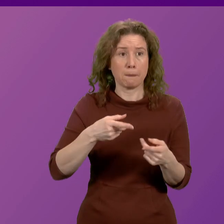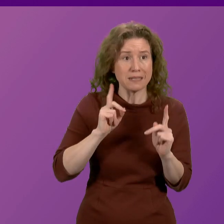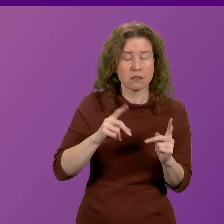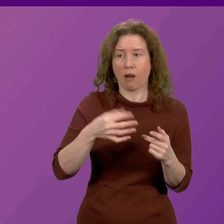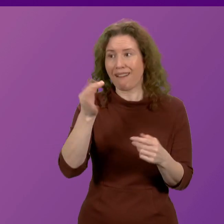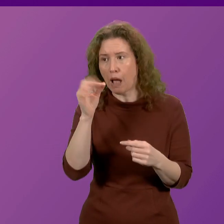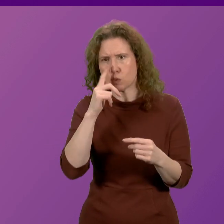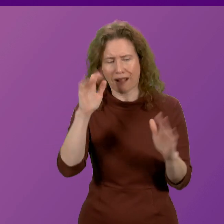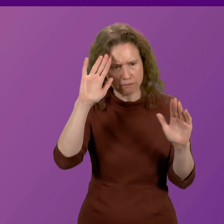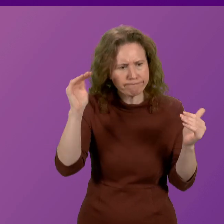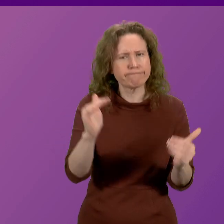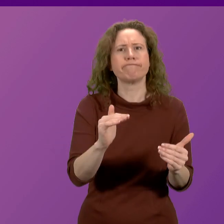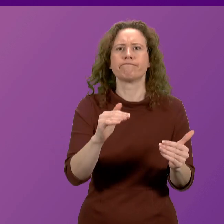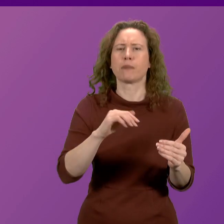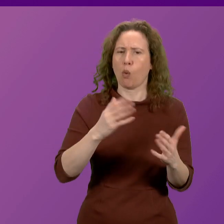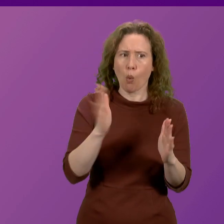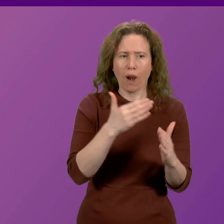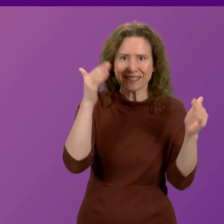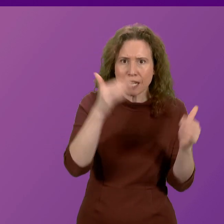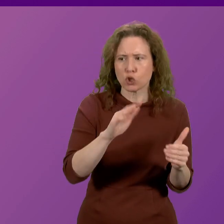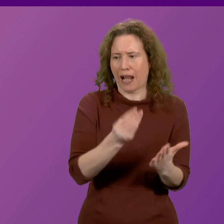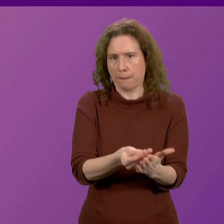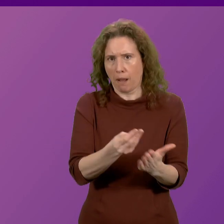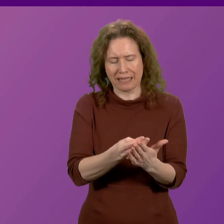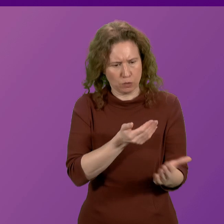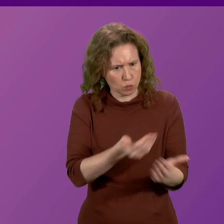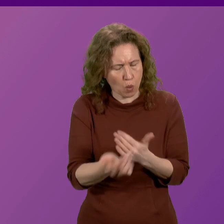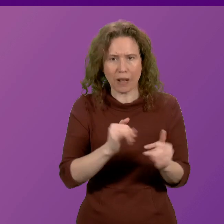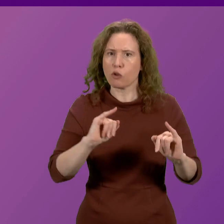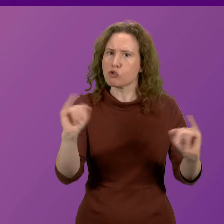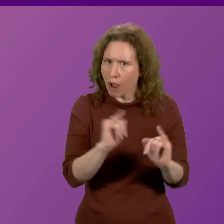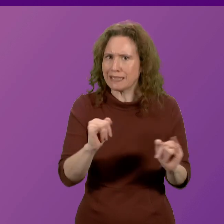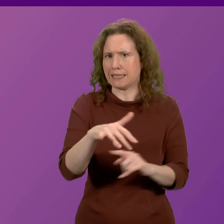focus all their attention and money on the worsening crisis in Scotland’s social care?